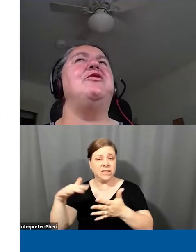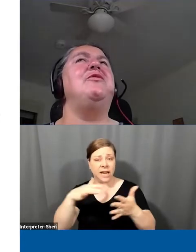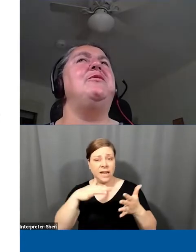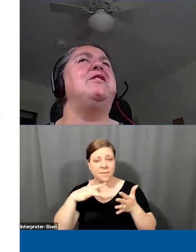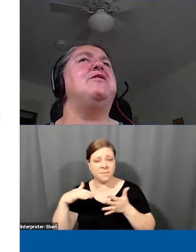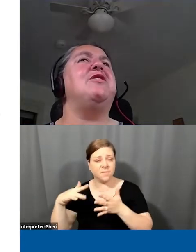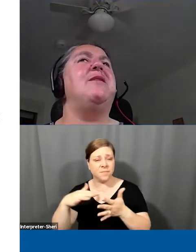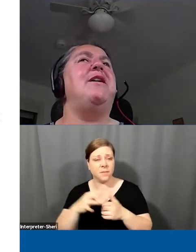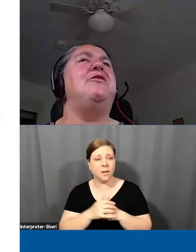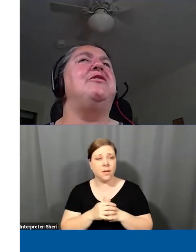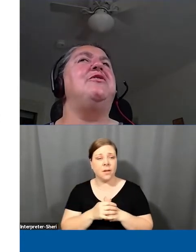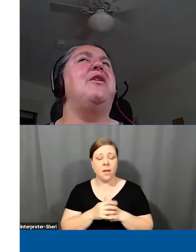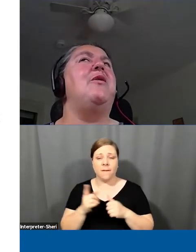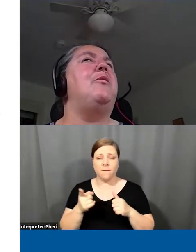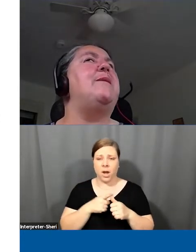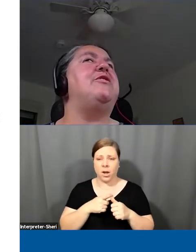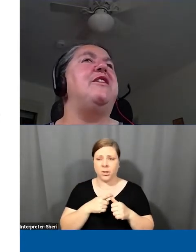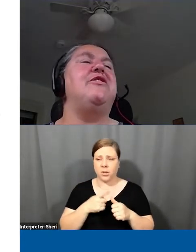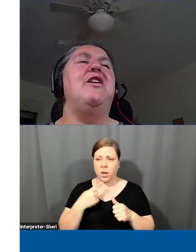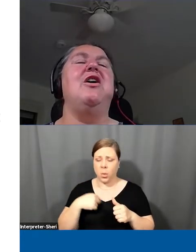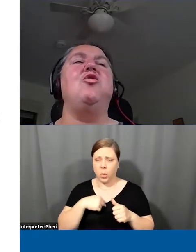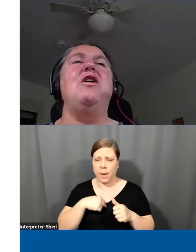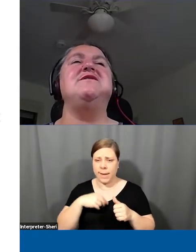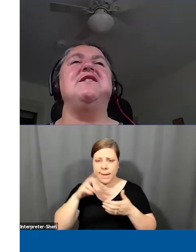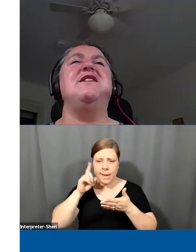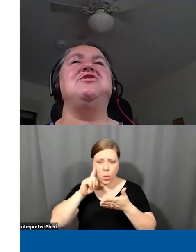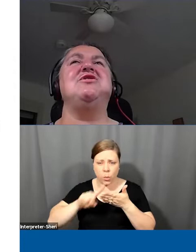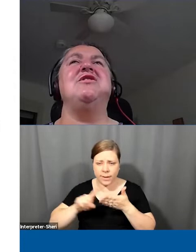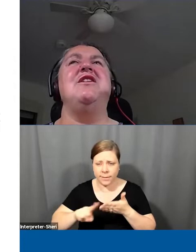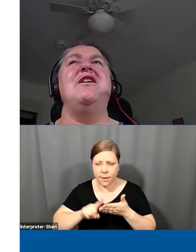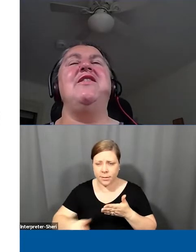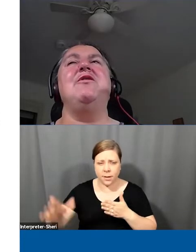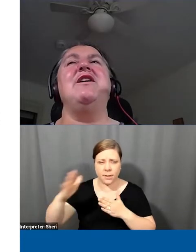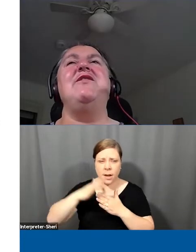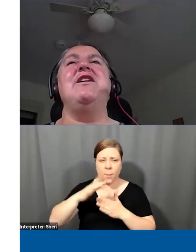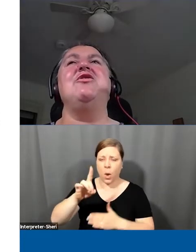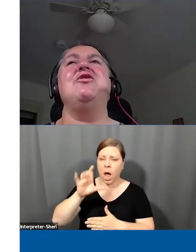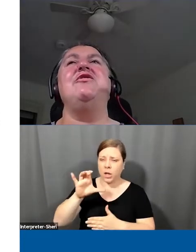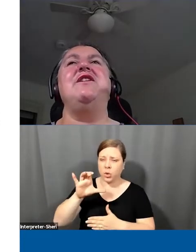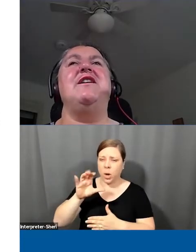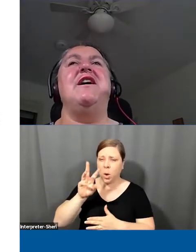first of all, we looked at the top 100 websites across the nation that were giving out COVID data,